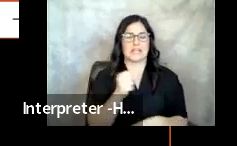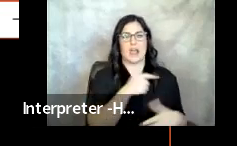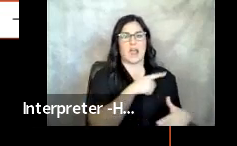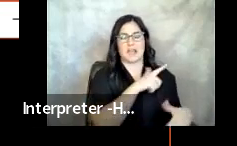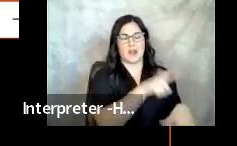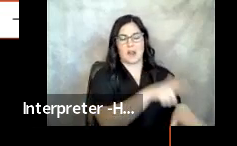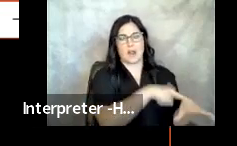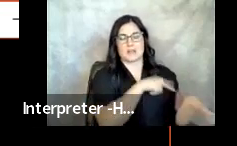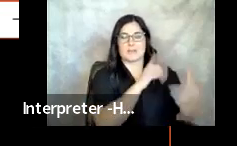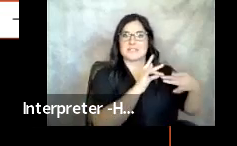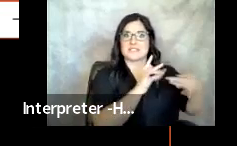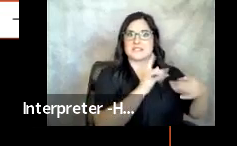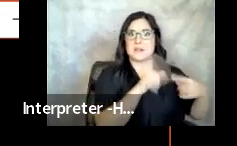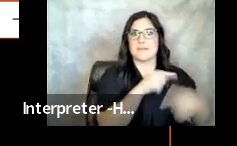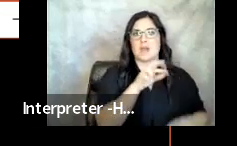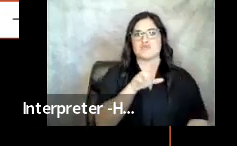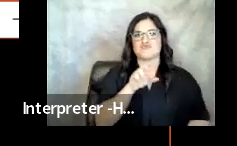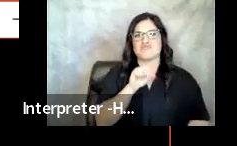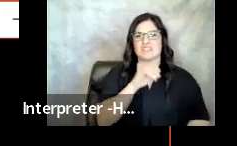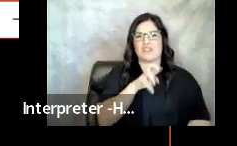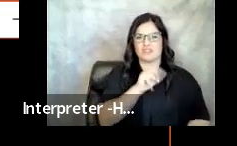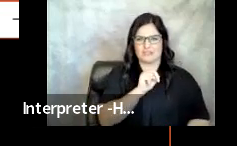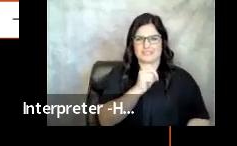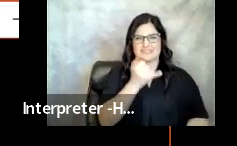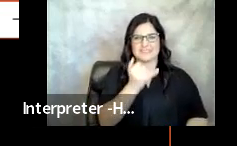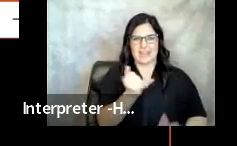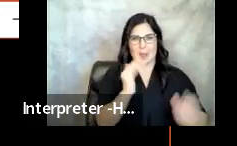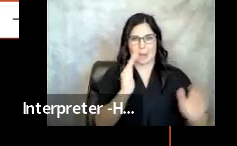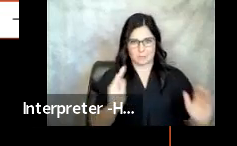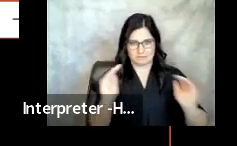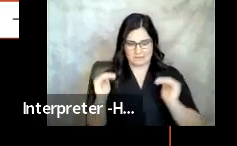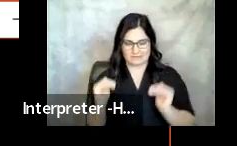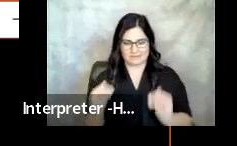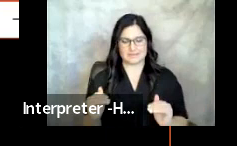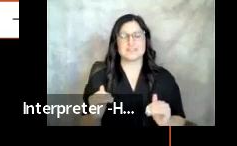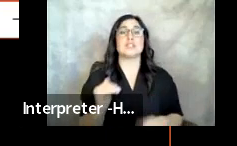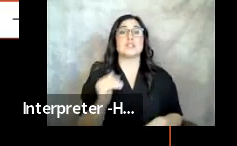About reconstruction. So why in the world did I give you this whole history.